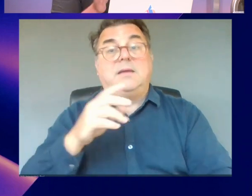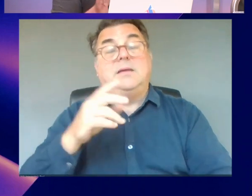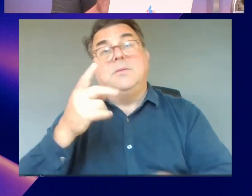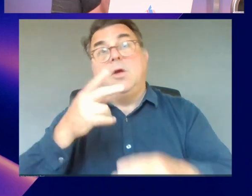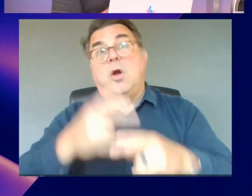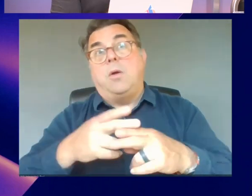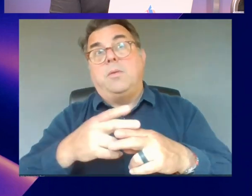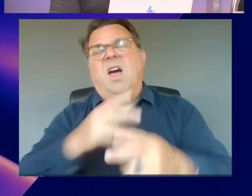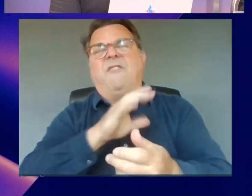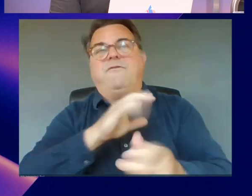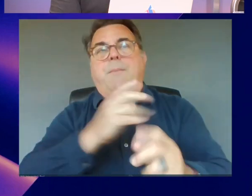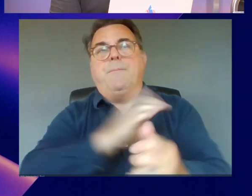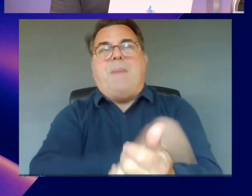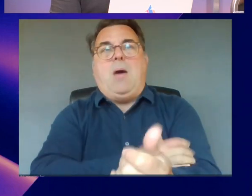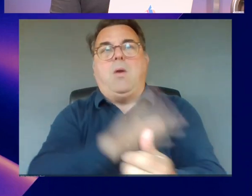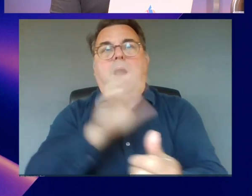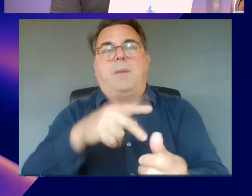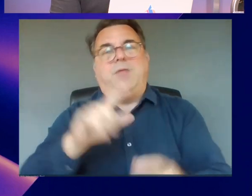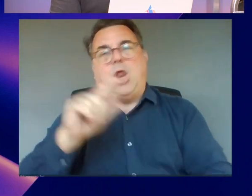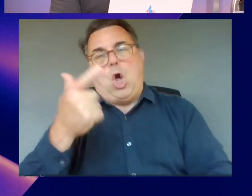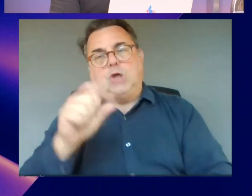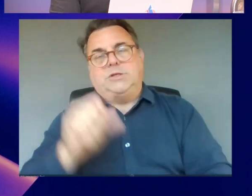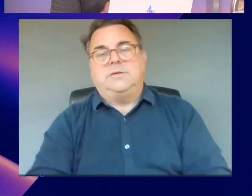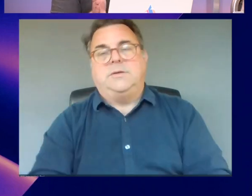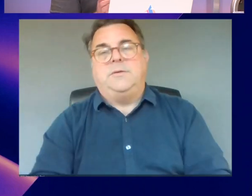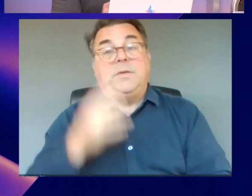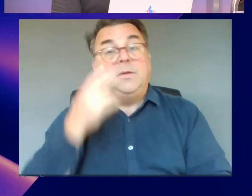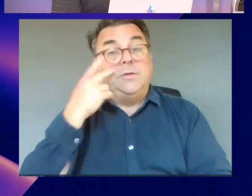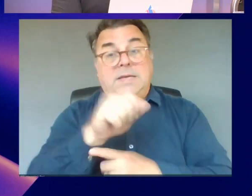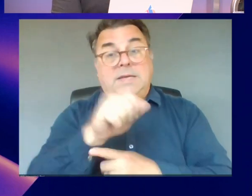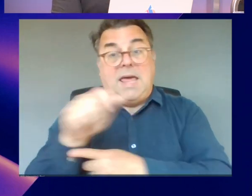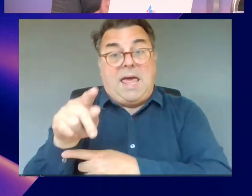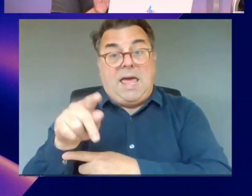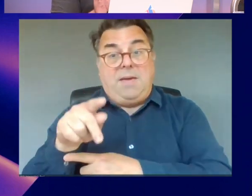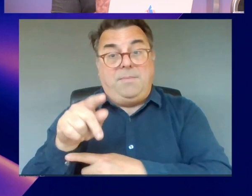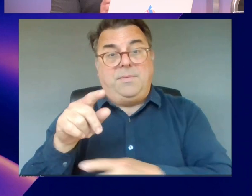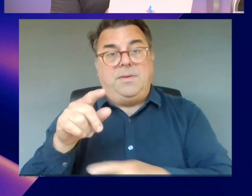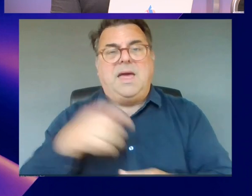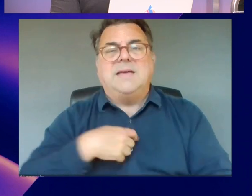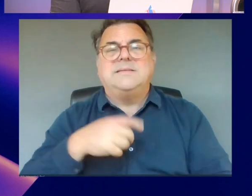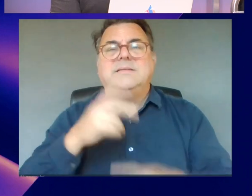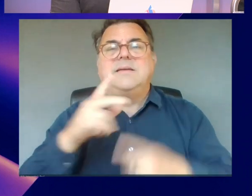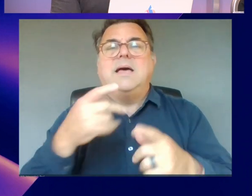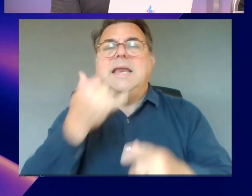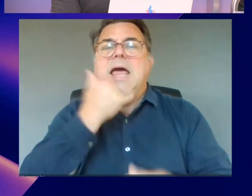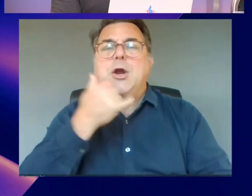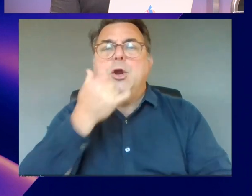So what you're seeing over here is a application with a 5XX error. And I wanna kind of quickly talk about the application.